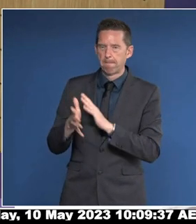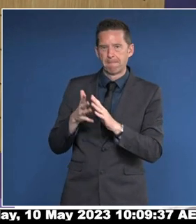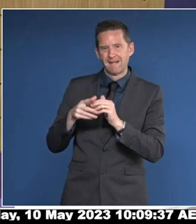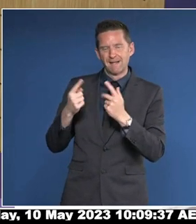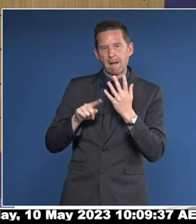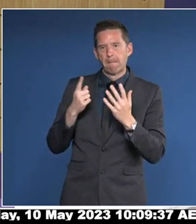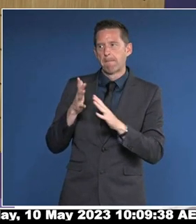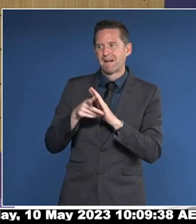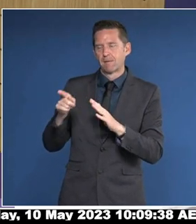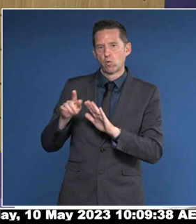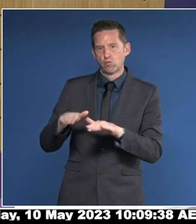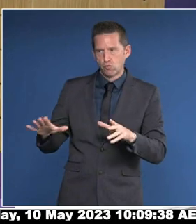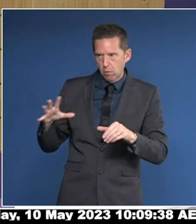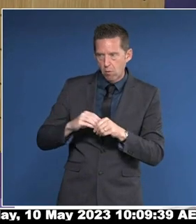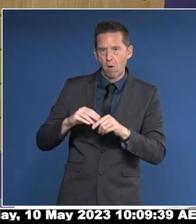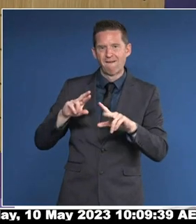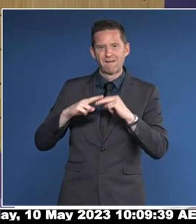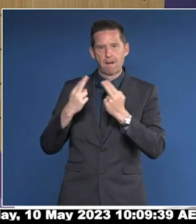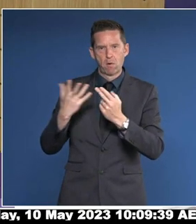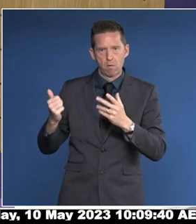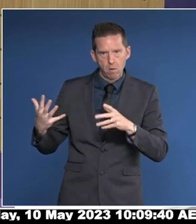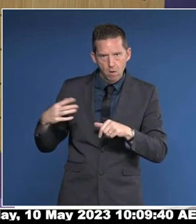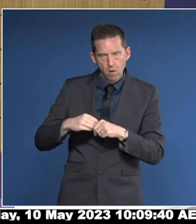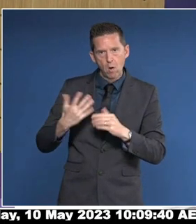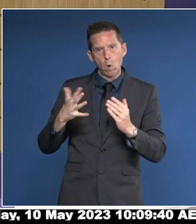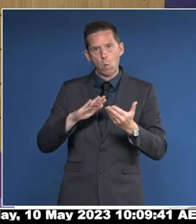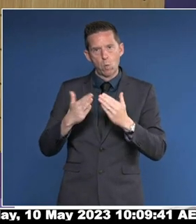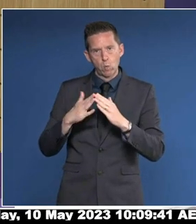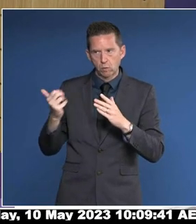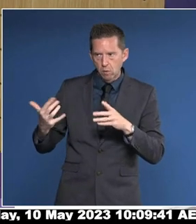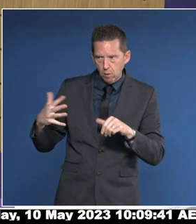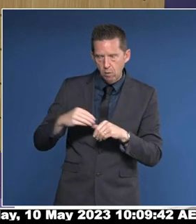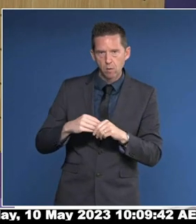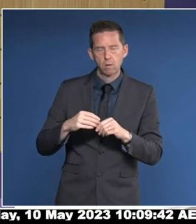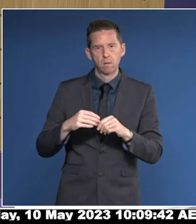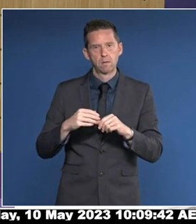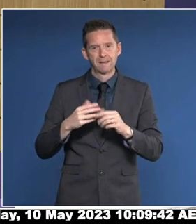about involving families, about involving communities in decision-making and - in assessments and decision-making.